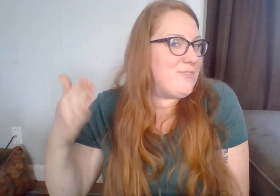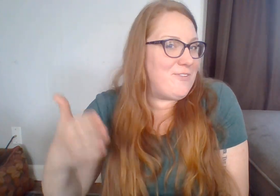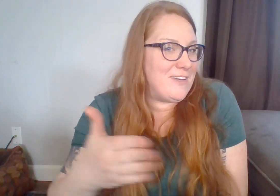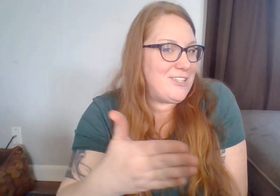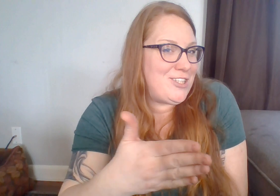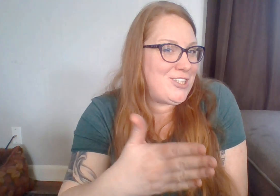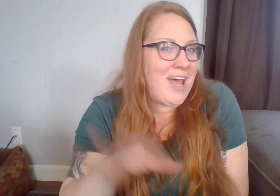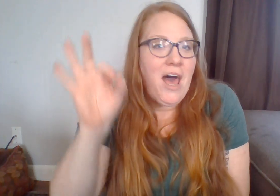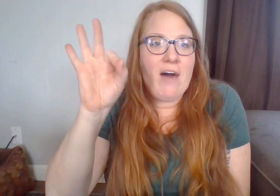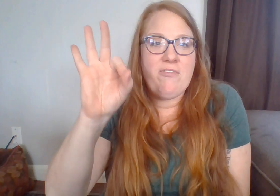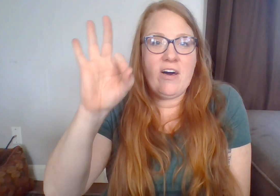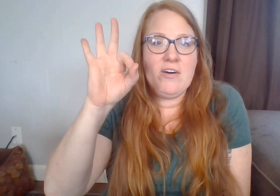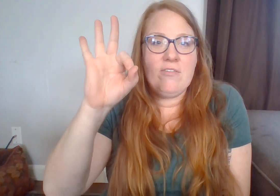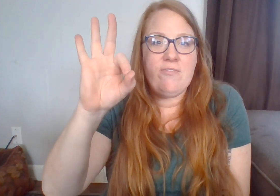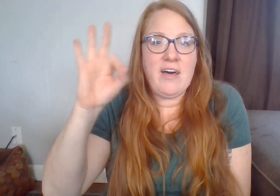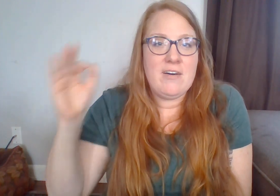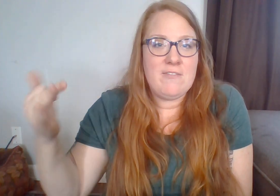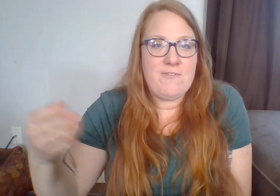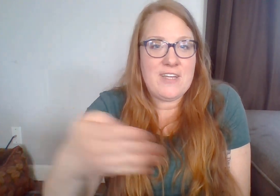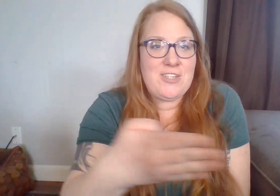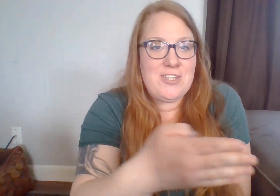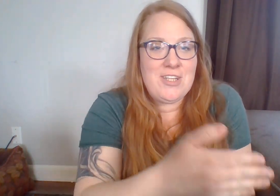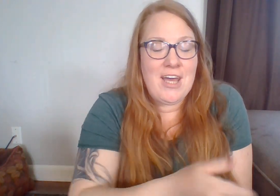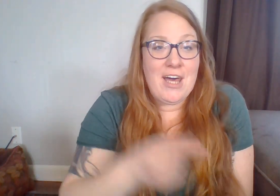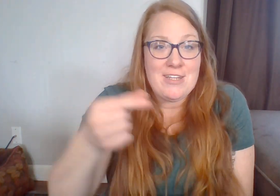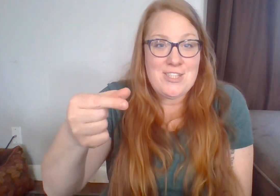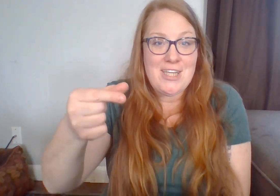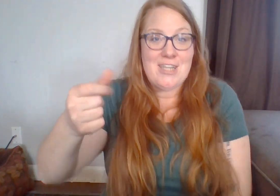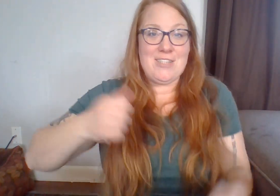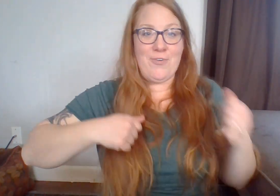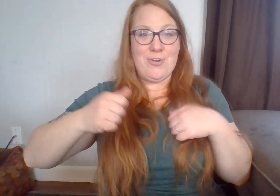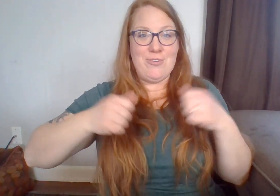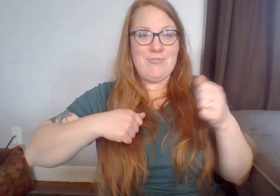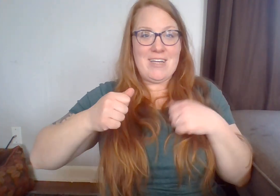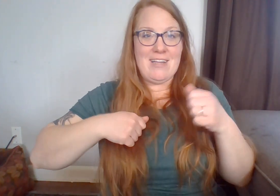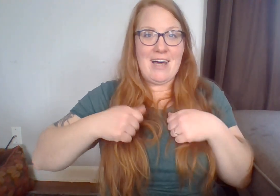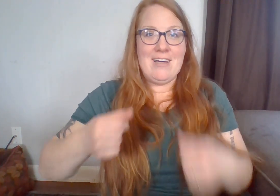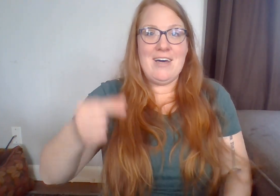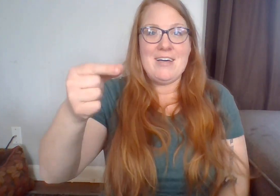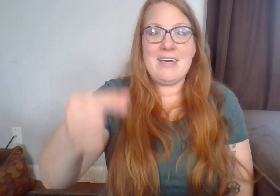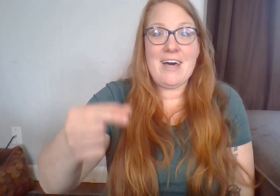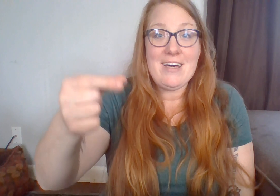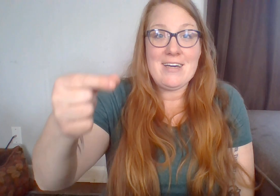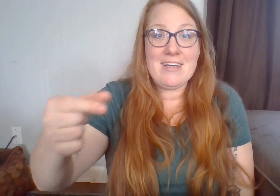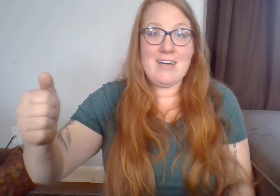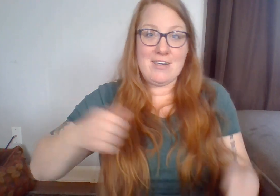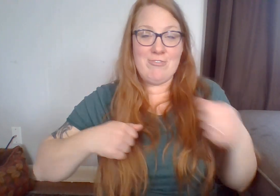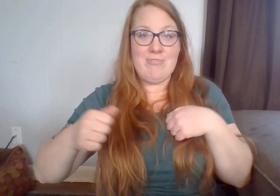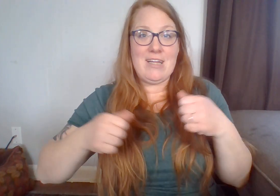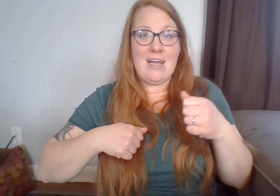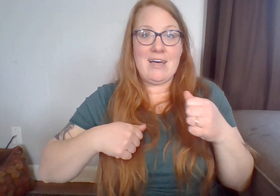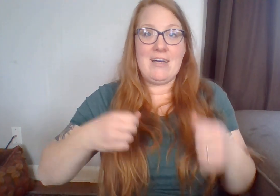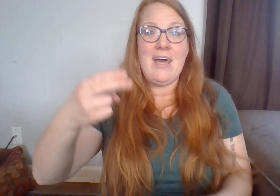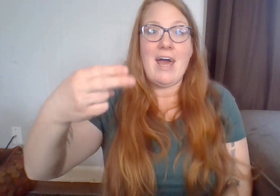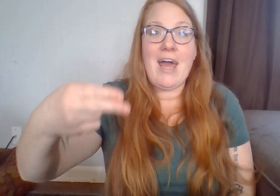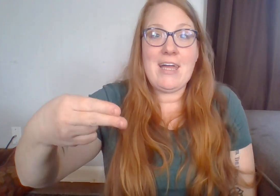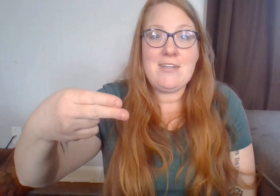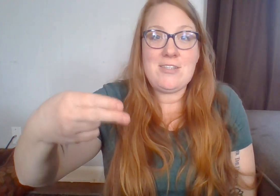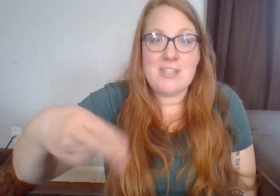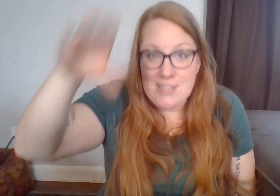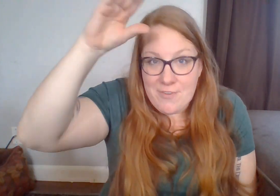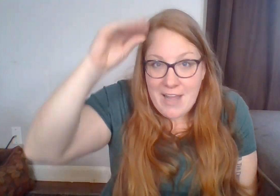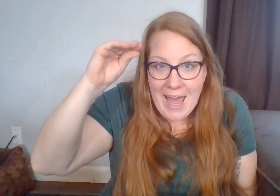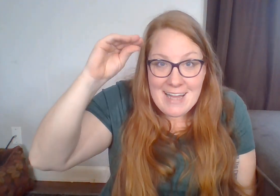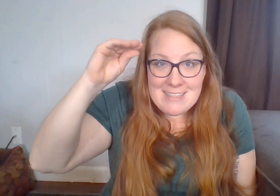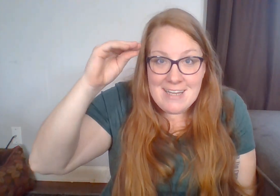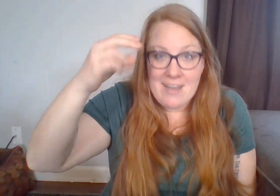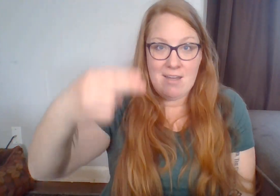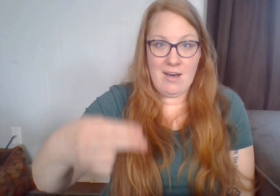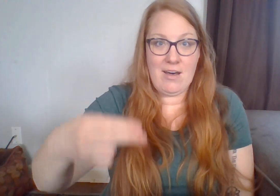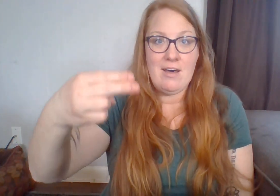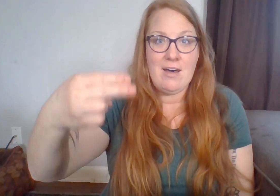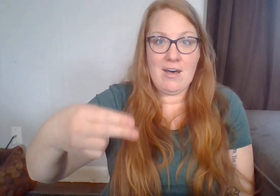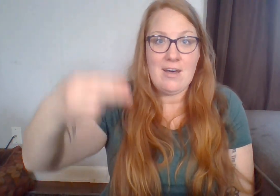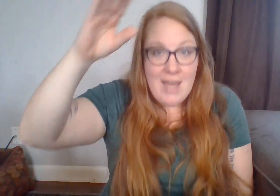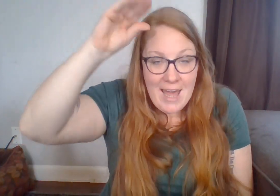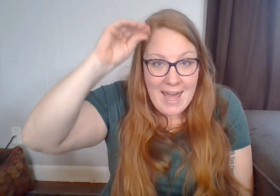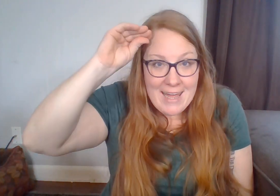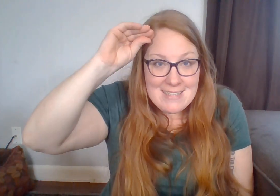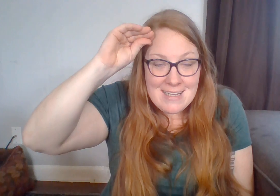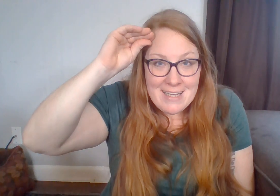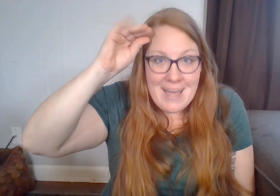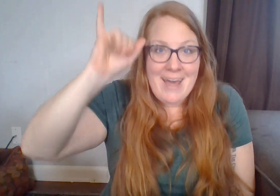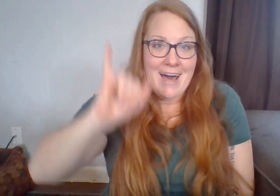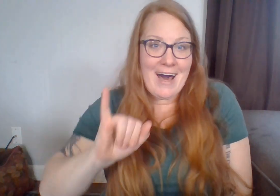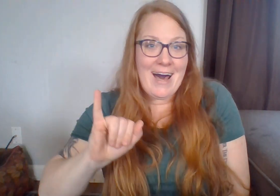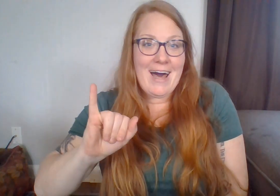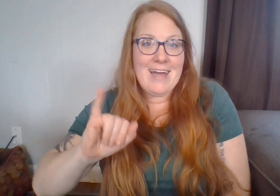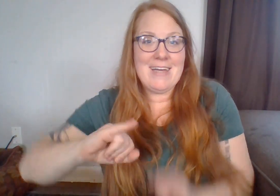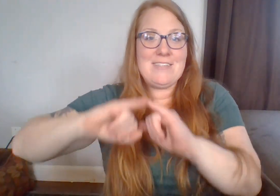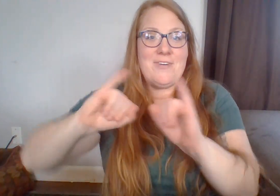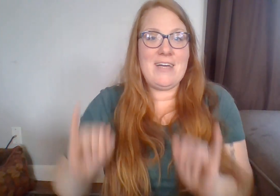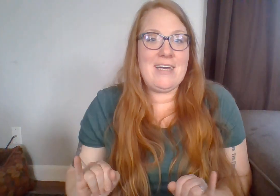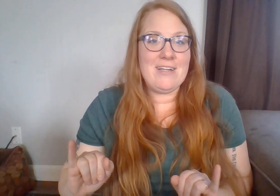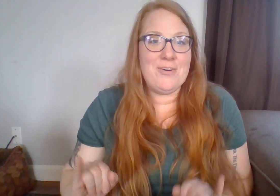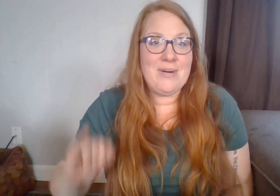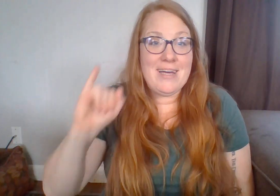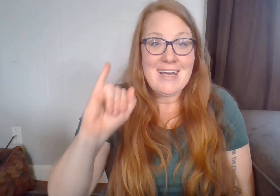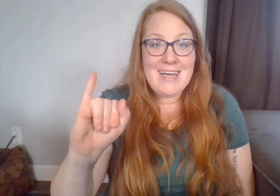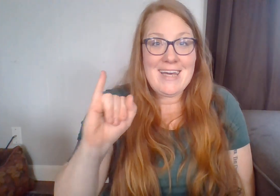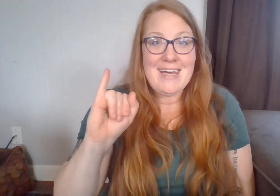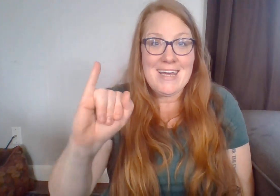for Fish f...f...fish, G is for Gorilla g...g...gorilla H is for Hat h...h...hat, I is for igloo